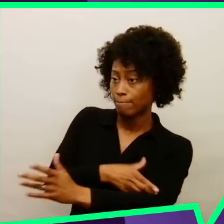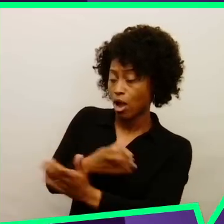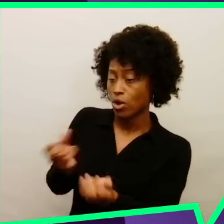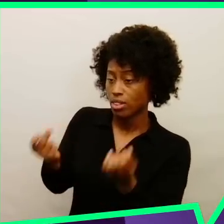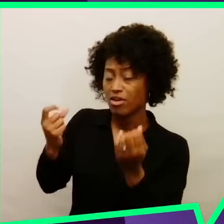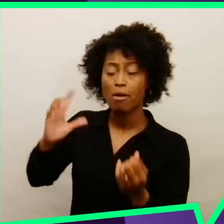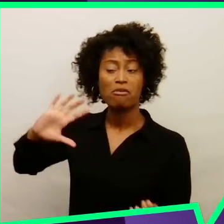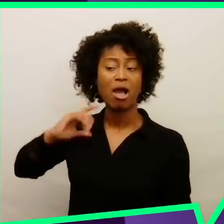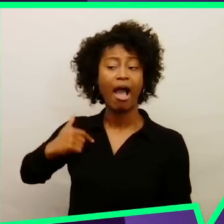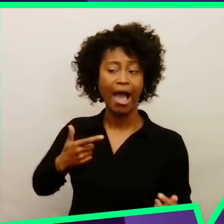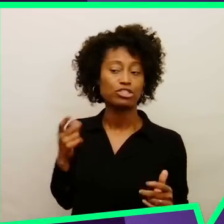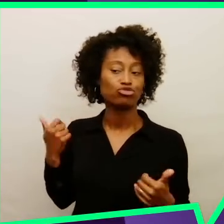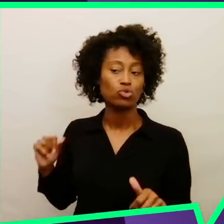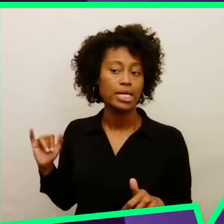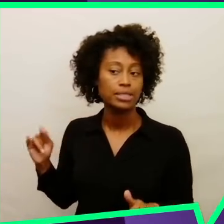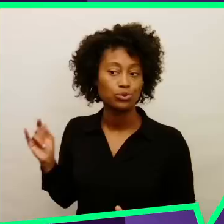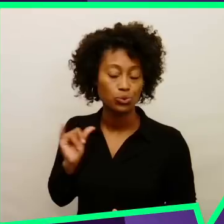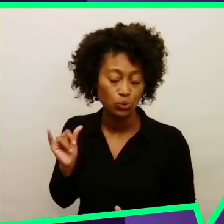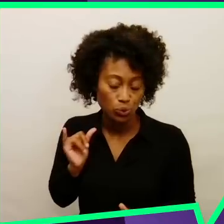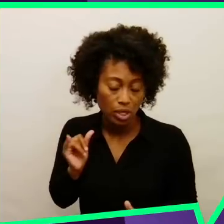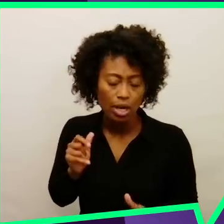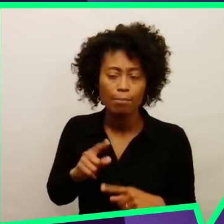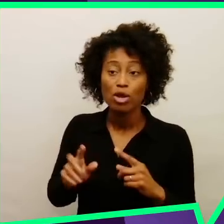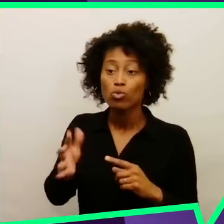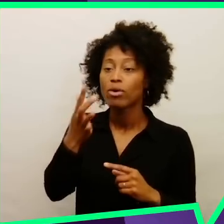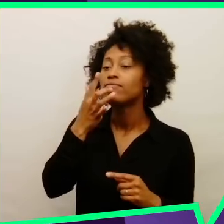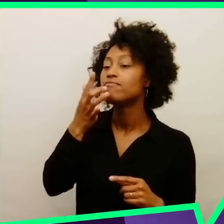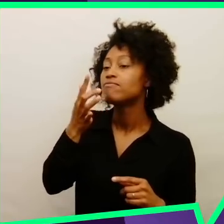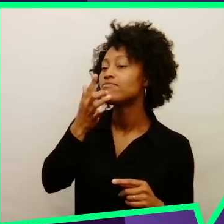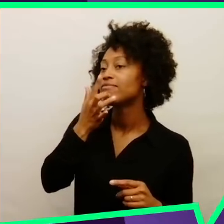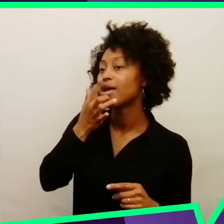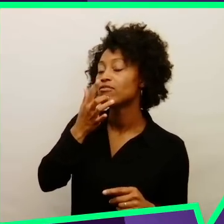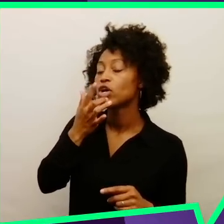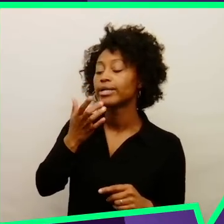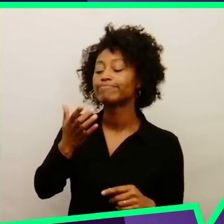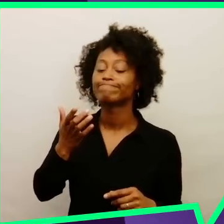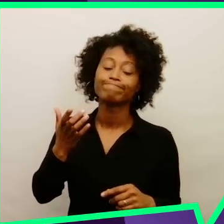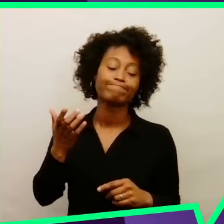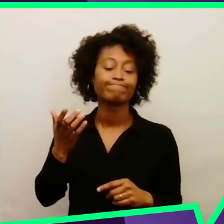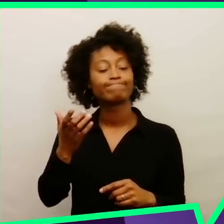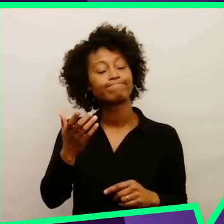I've done powerlifting in the past, what's your favorite?